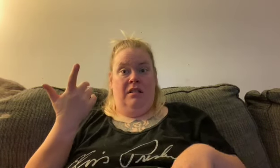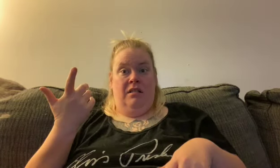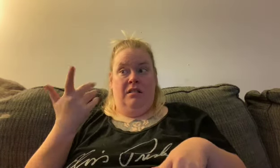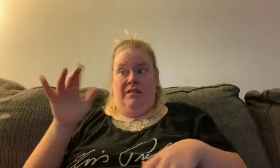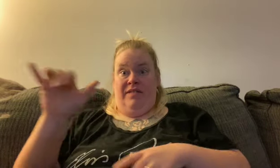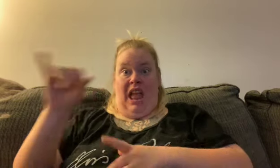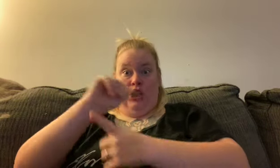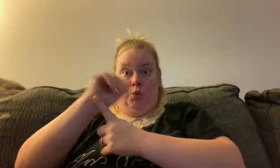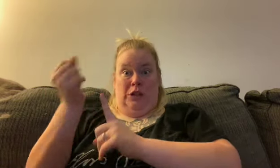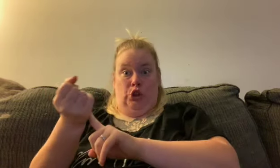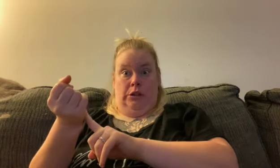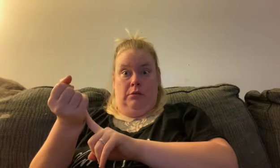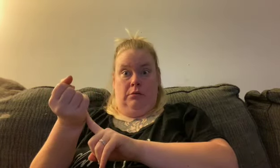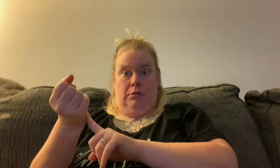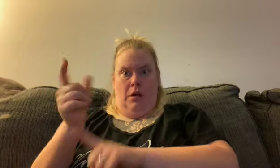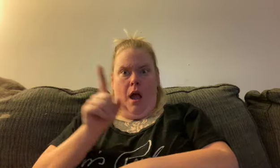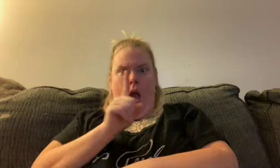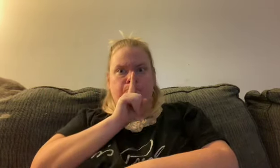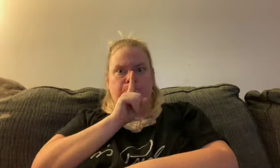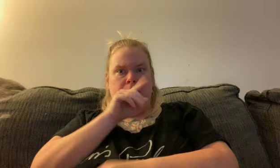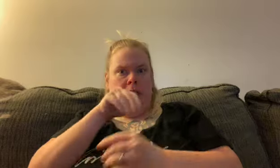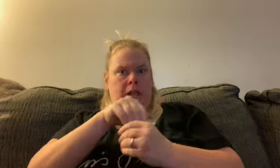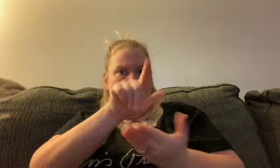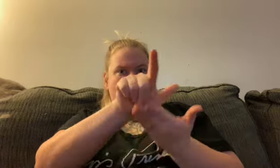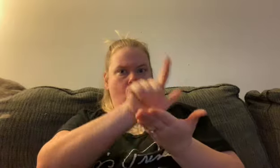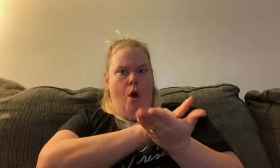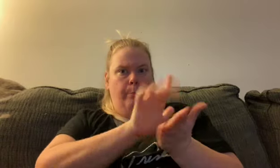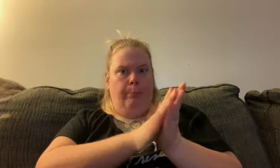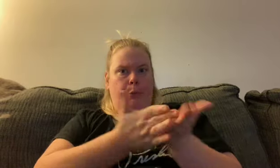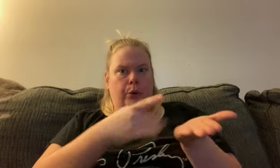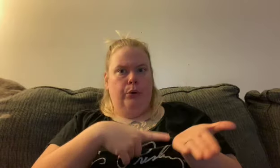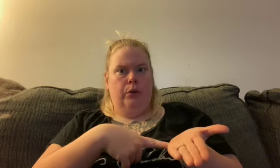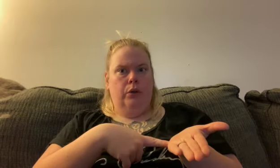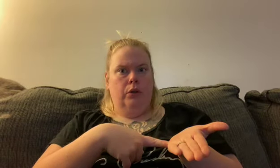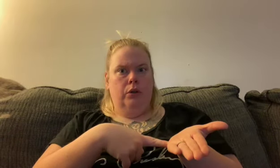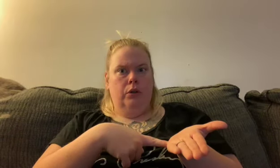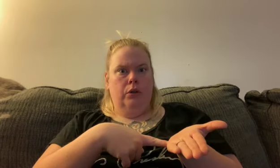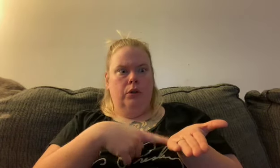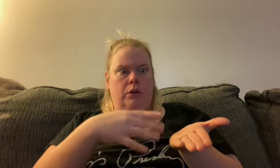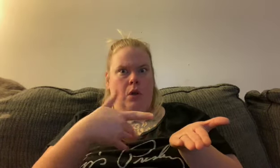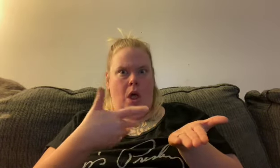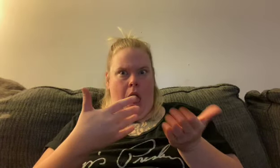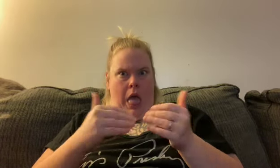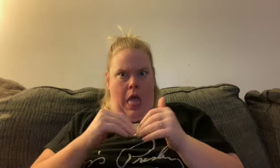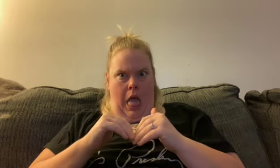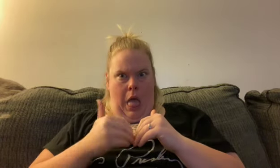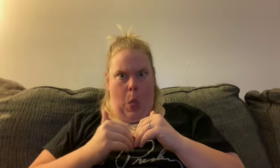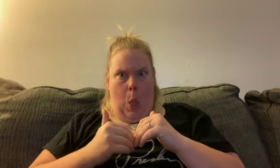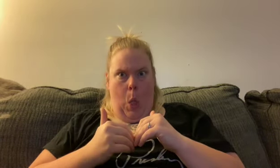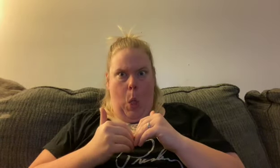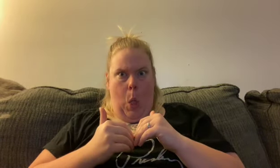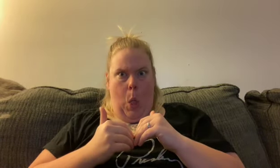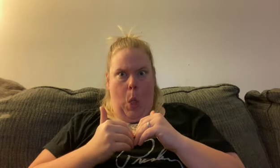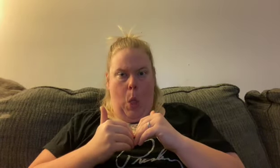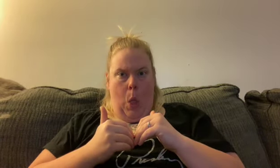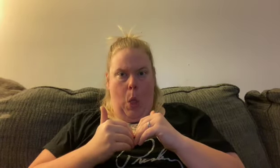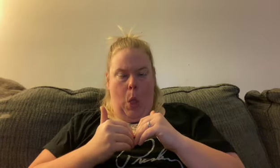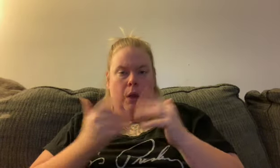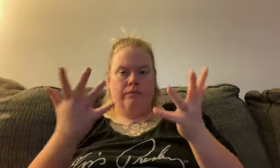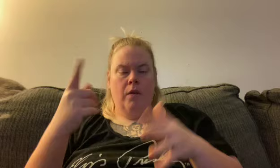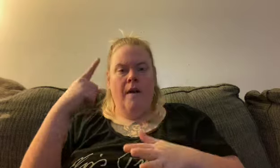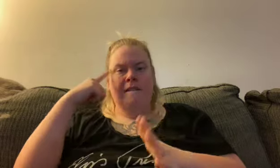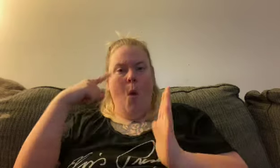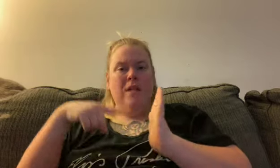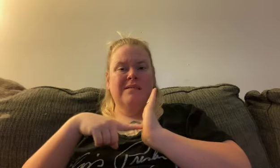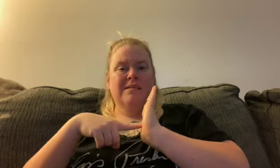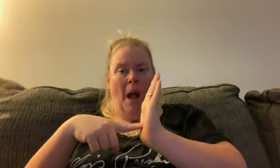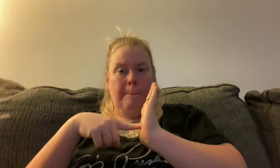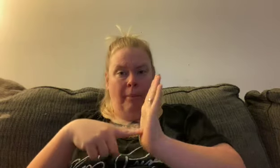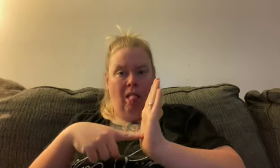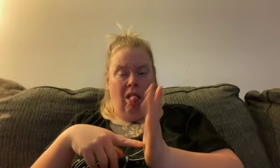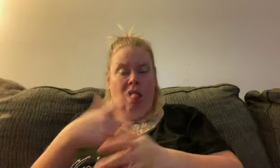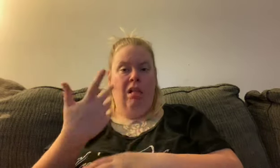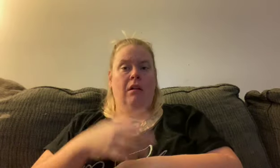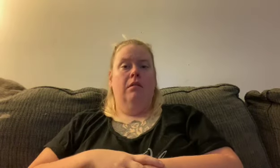The situation is not shown in the law book so how can we make a decision. For example...